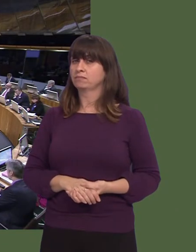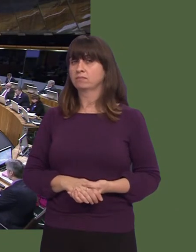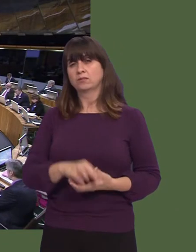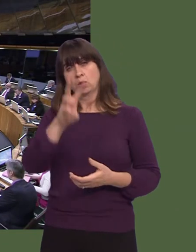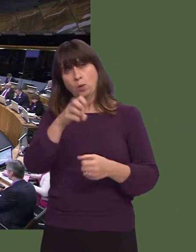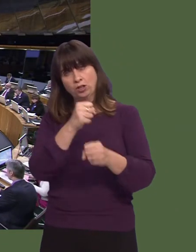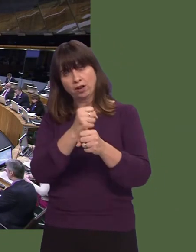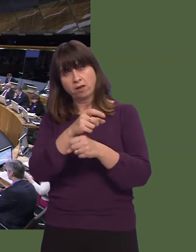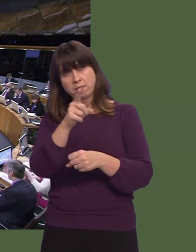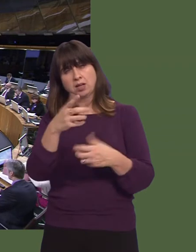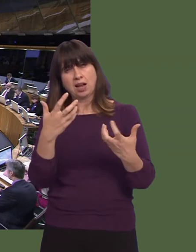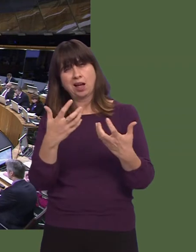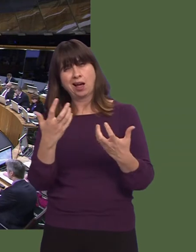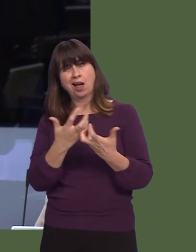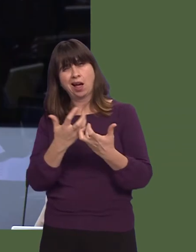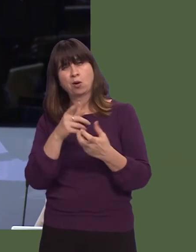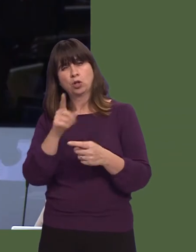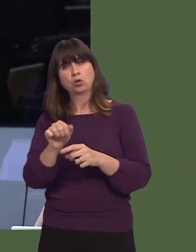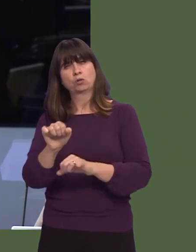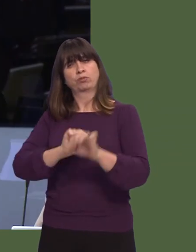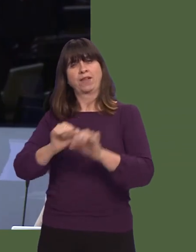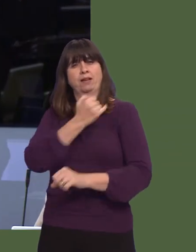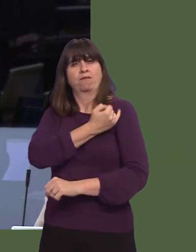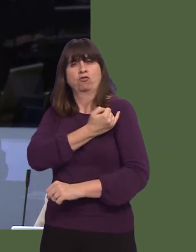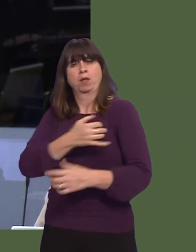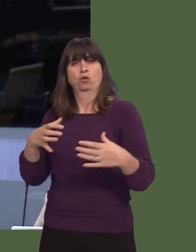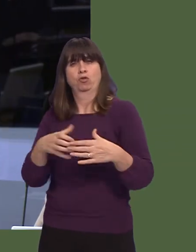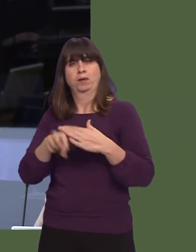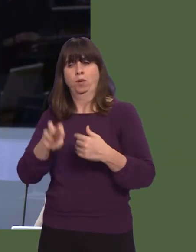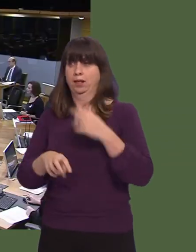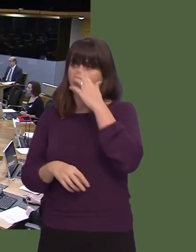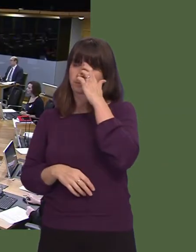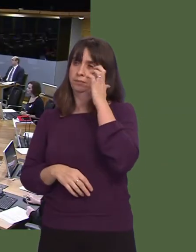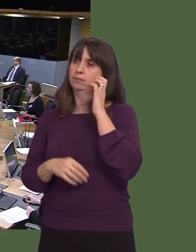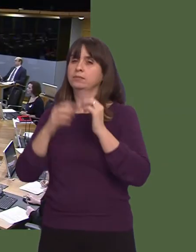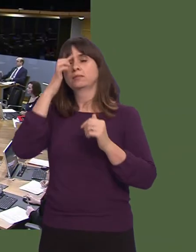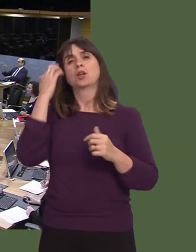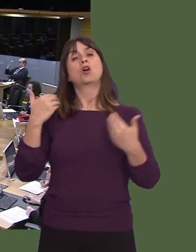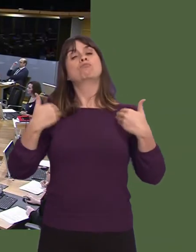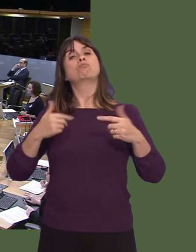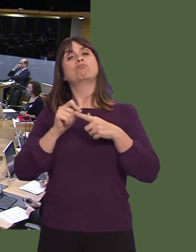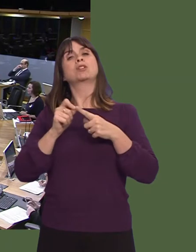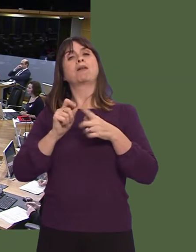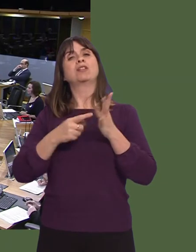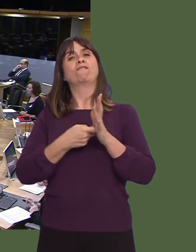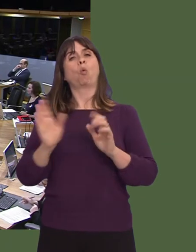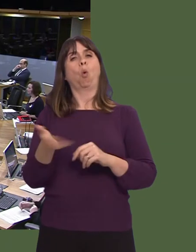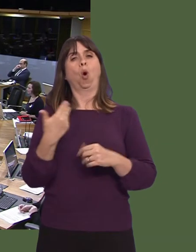ataliol i helpu grwpiau sy'n agored i niwed yng Nghymru? OAQ51316 Carwyn Jones AM: 'Prosperity for All' sets out our commitment to strong and safe communities